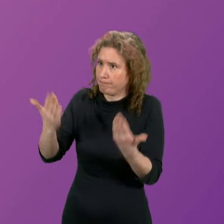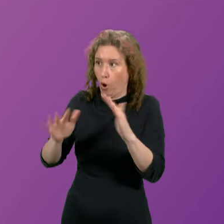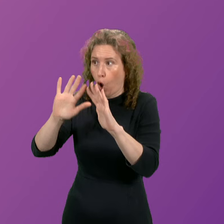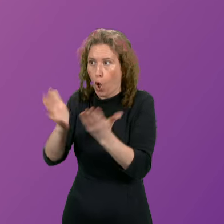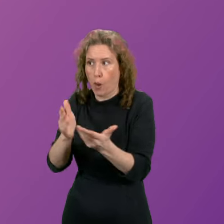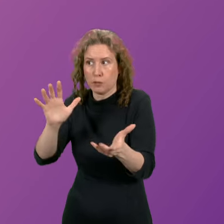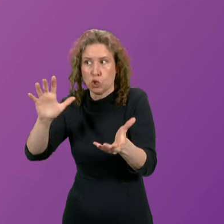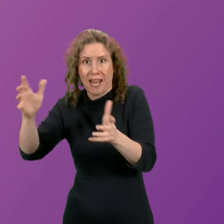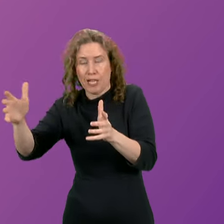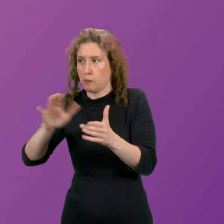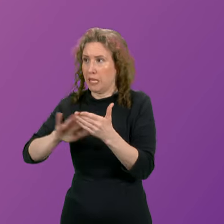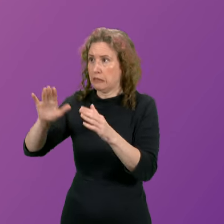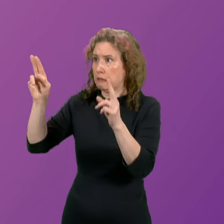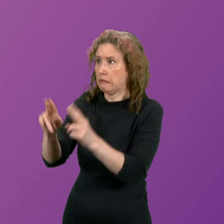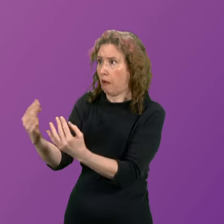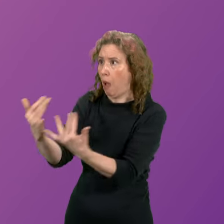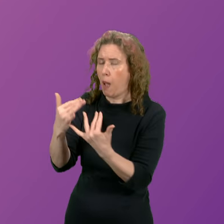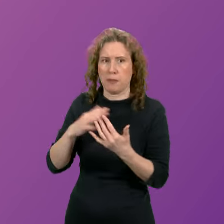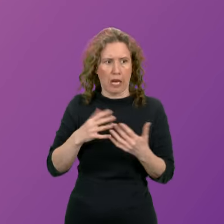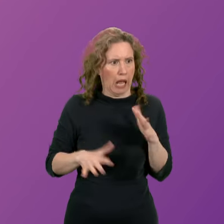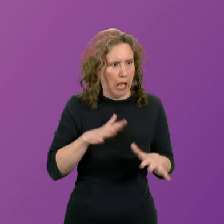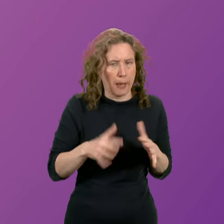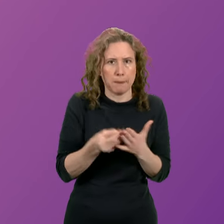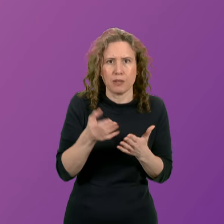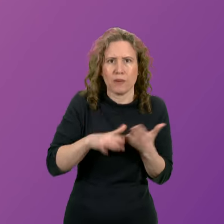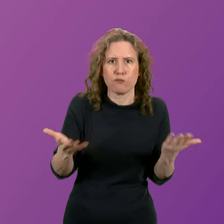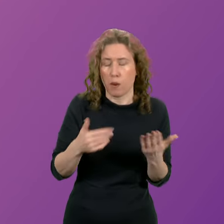The First Minister will know about the financial difficulties that have been reported at the